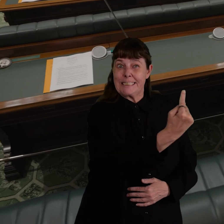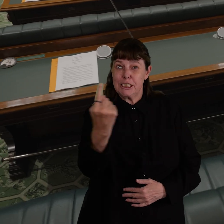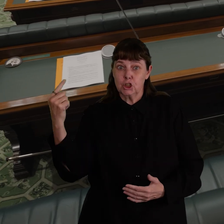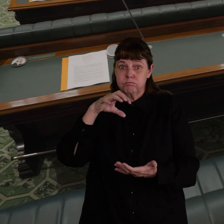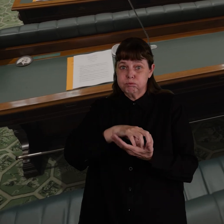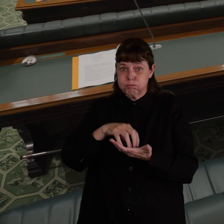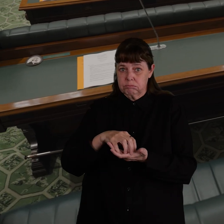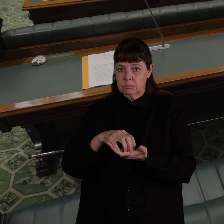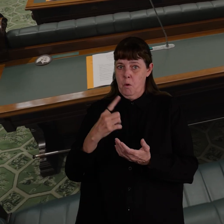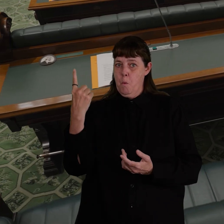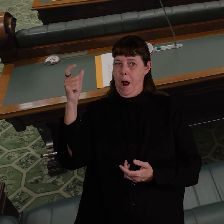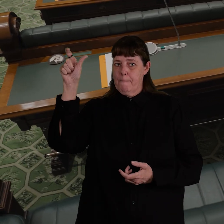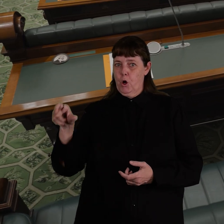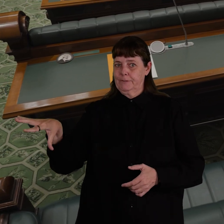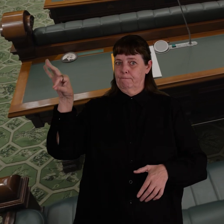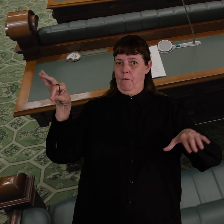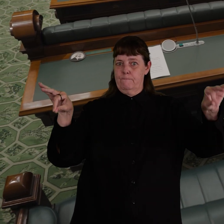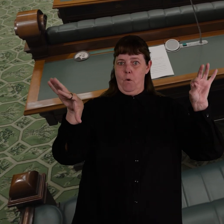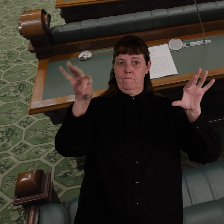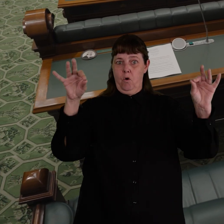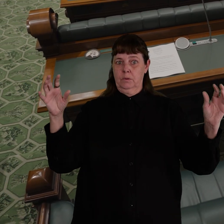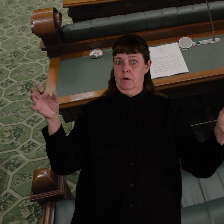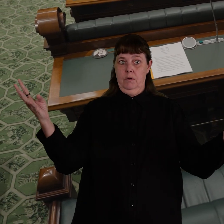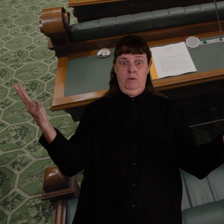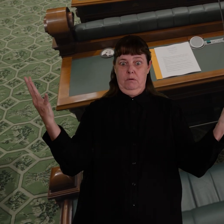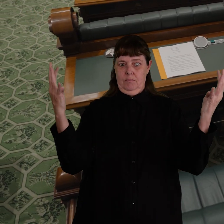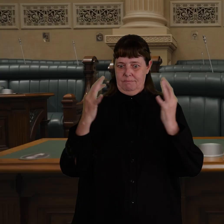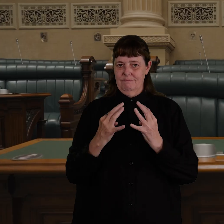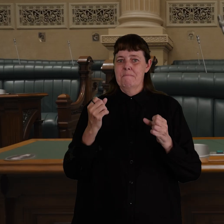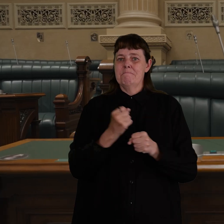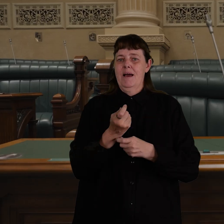meaning there are 47 members in our House of Assembly. These members come from different